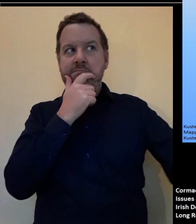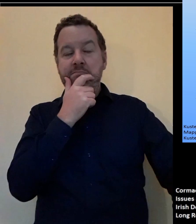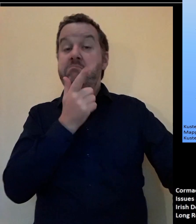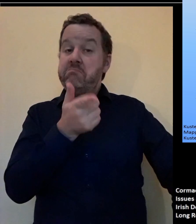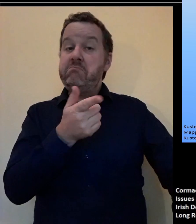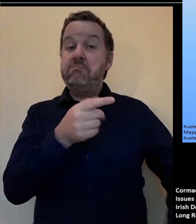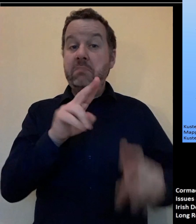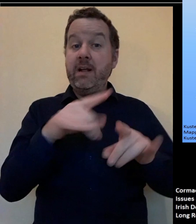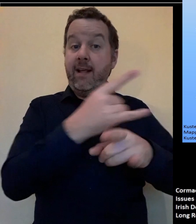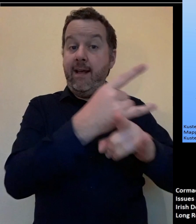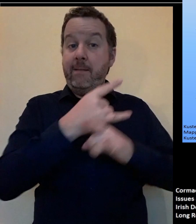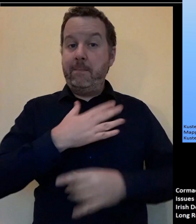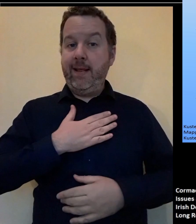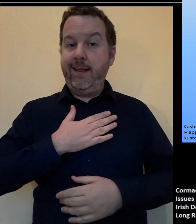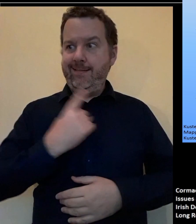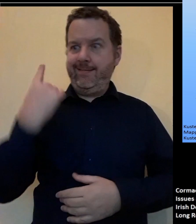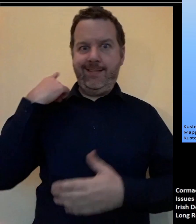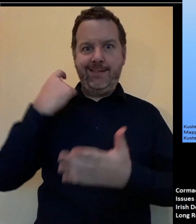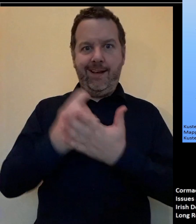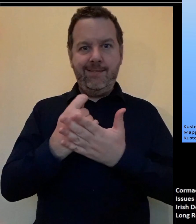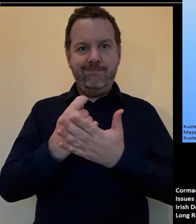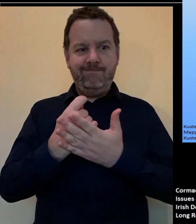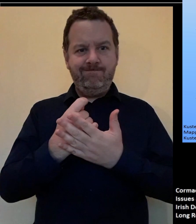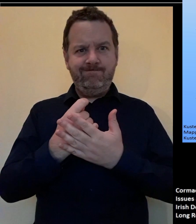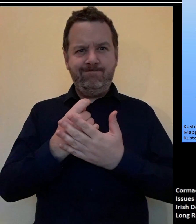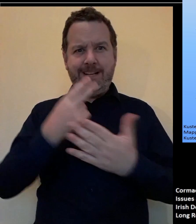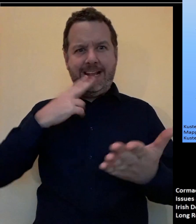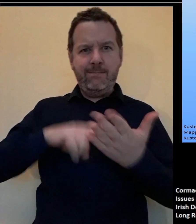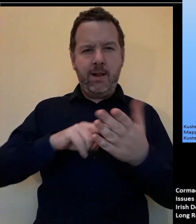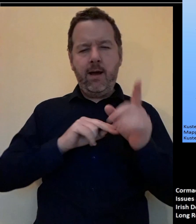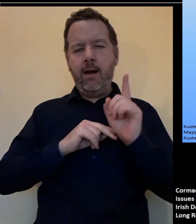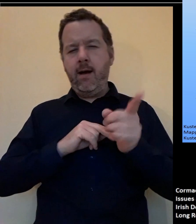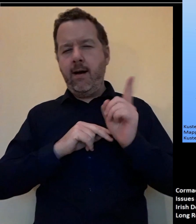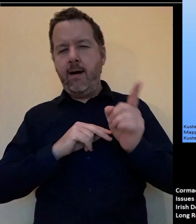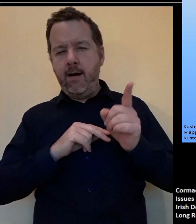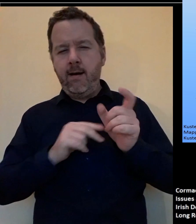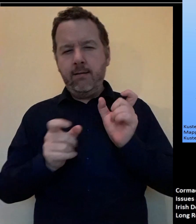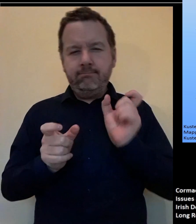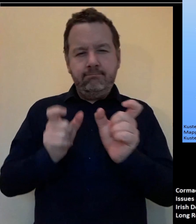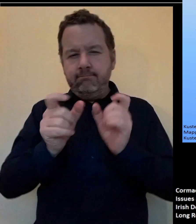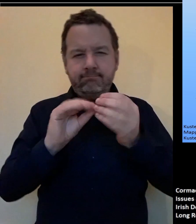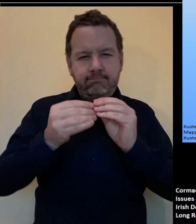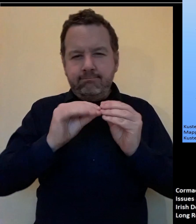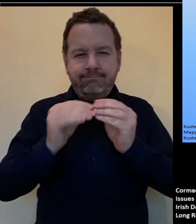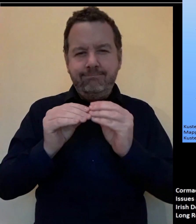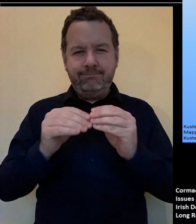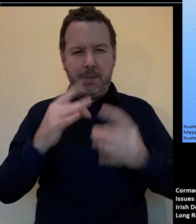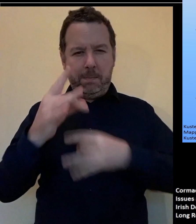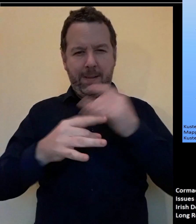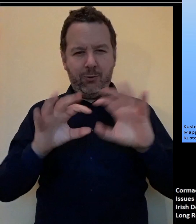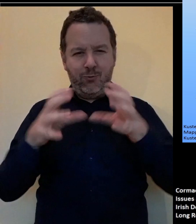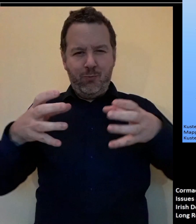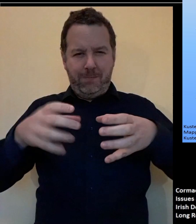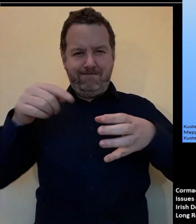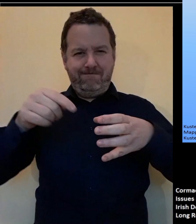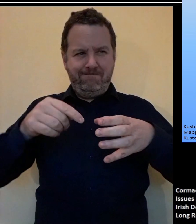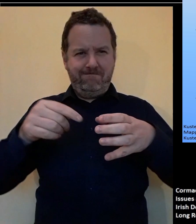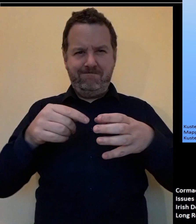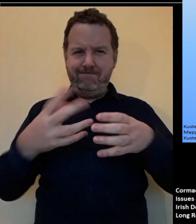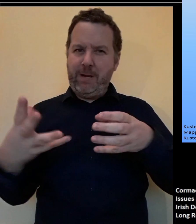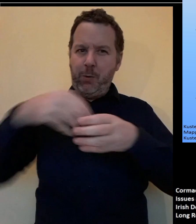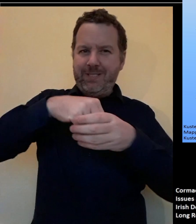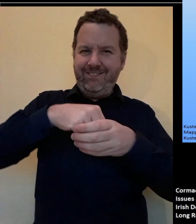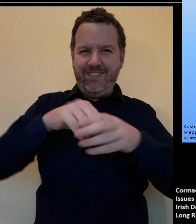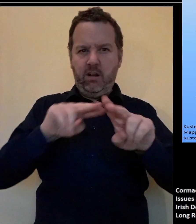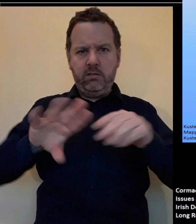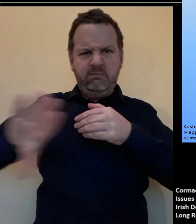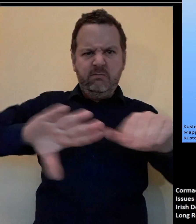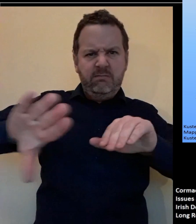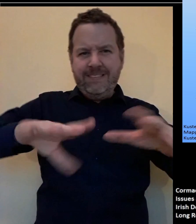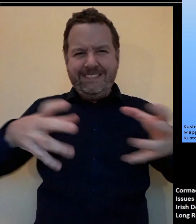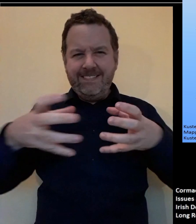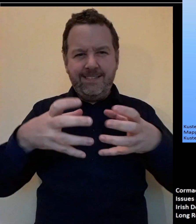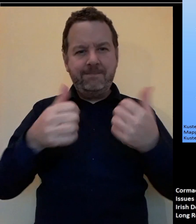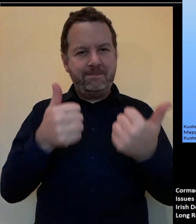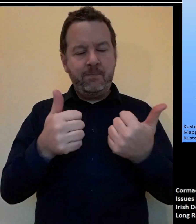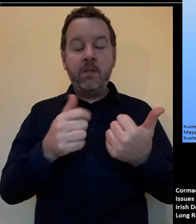Use of techniques like this may offer a way to describe my target group that is as inclusive as it needs to be.